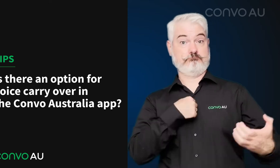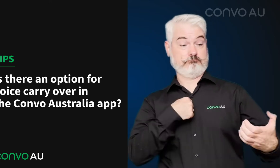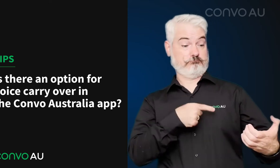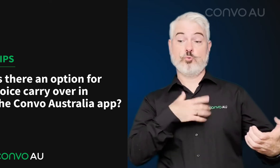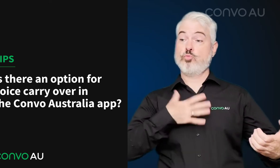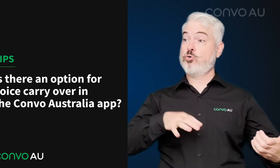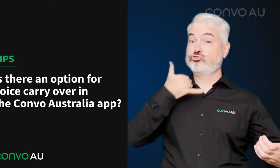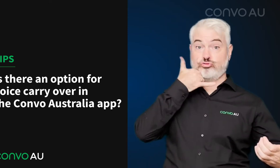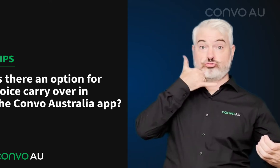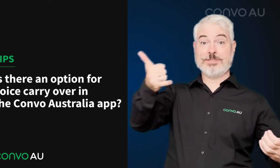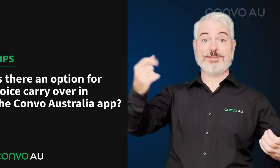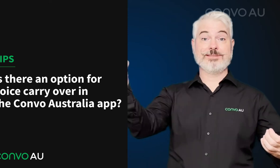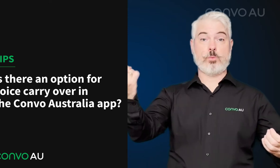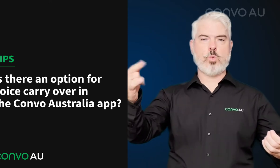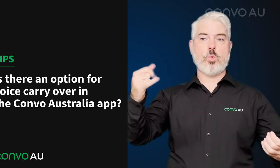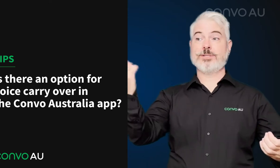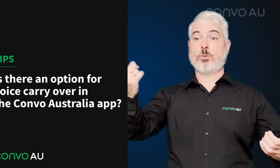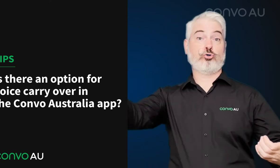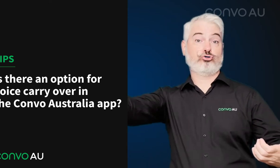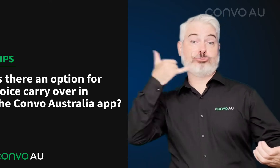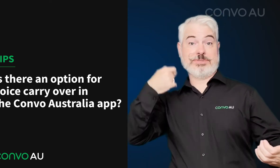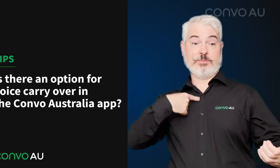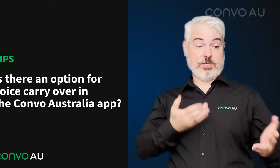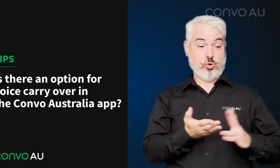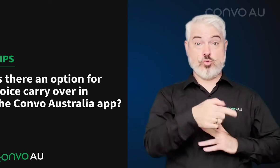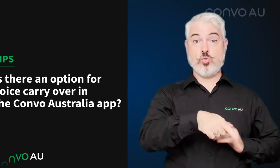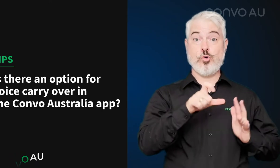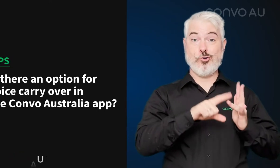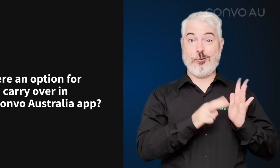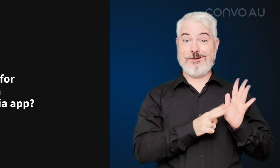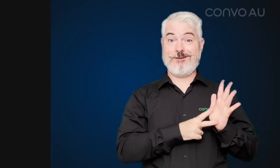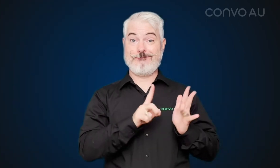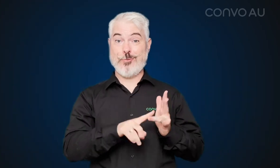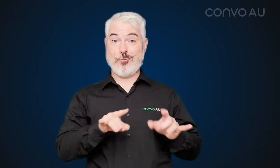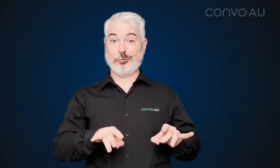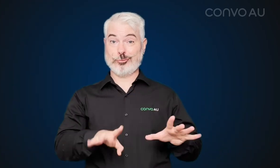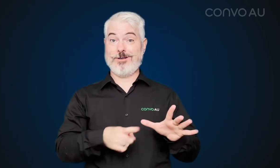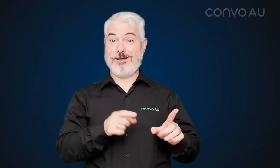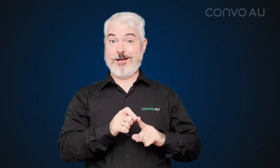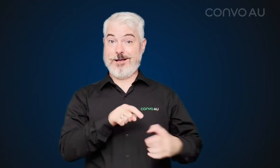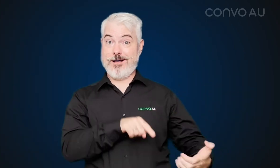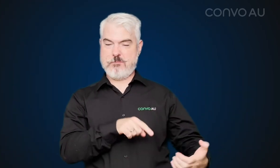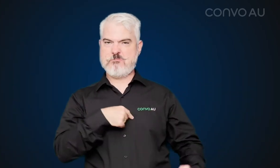When you make or receive a phone call through the Convo Australia app,